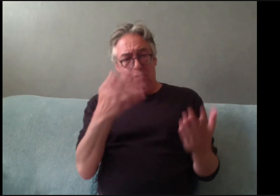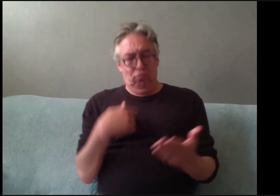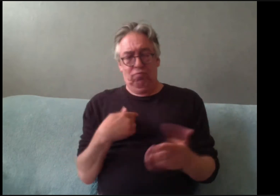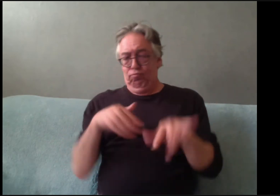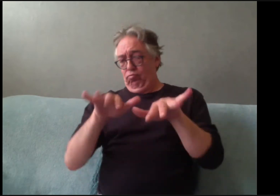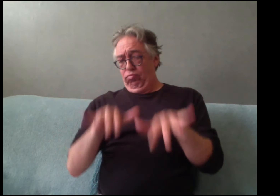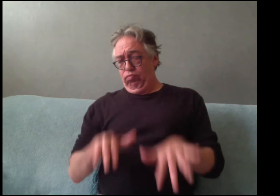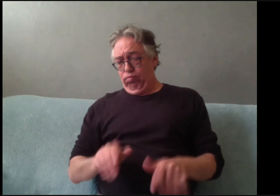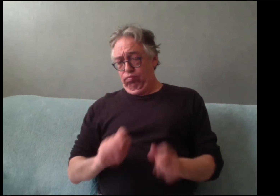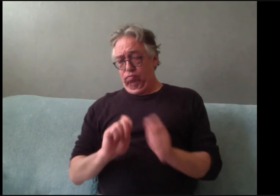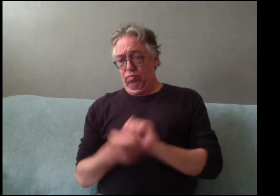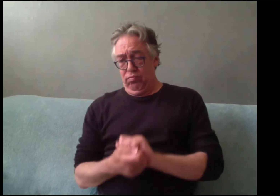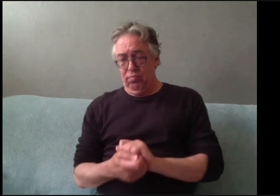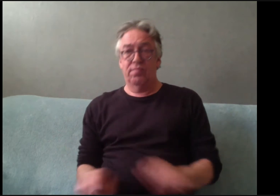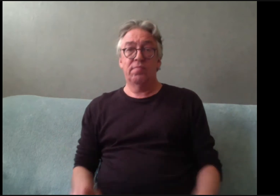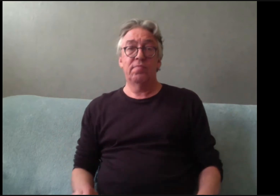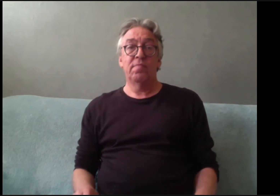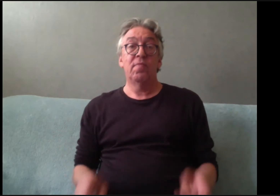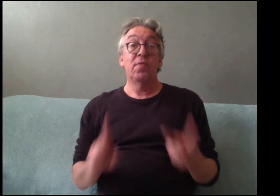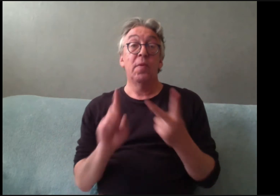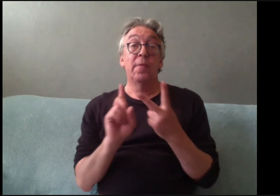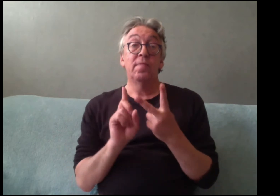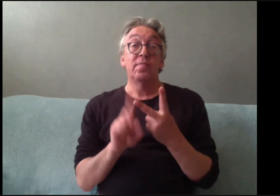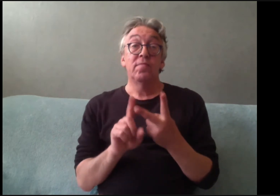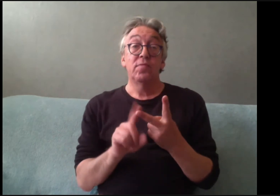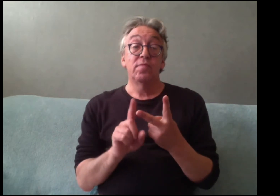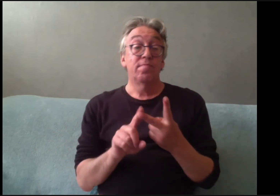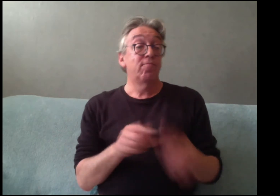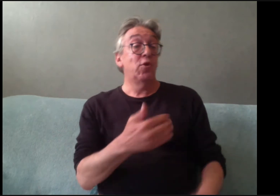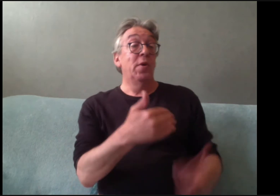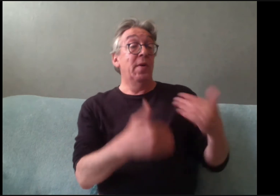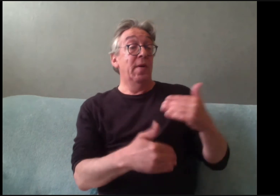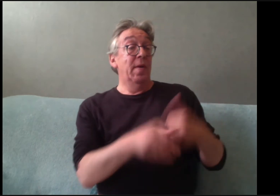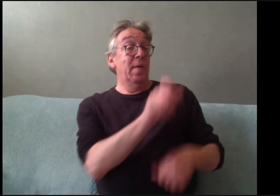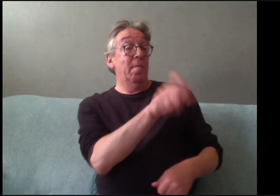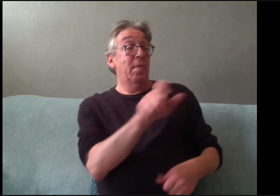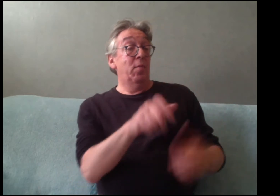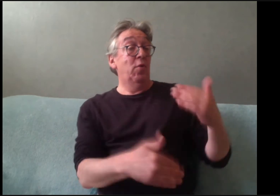Second, to folow-up people with disabilities at home,